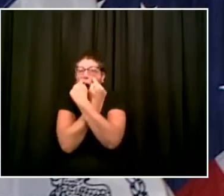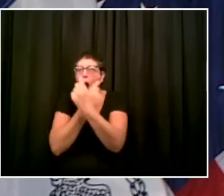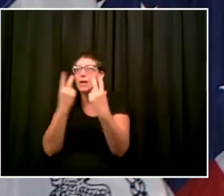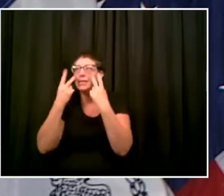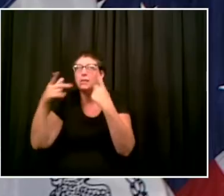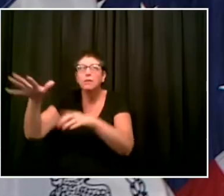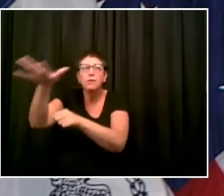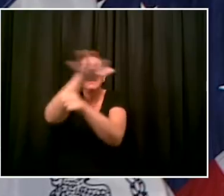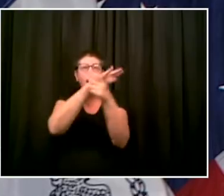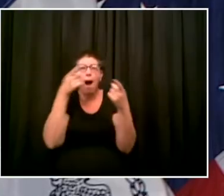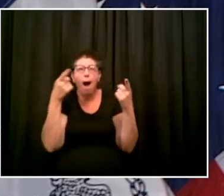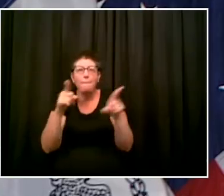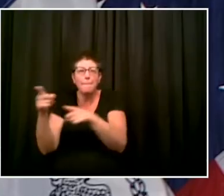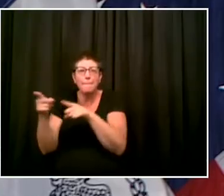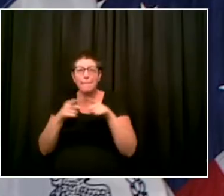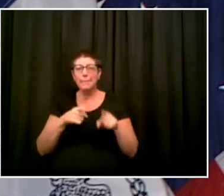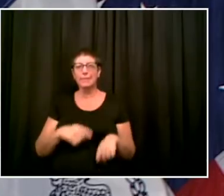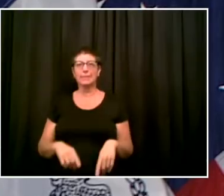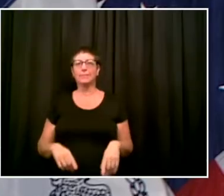INTO THE